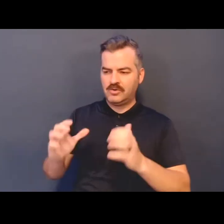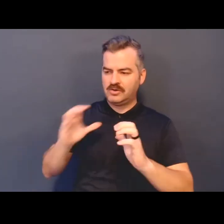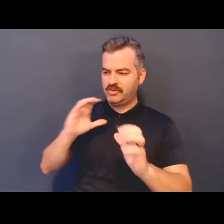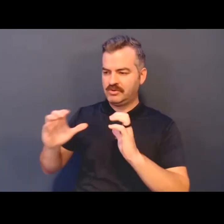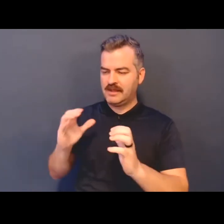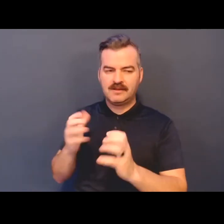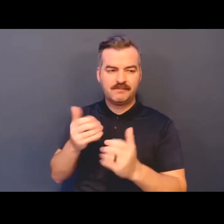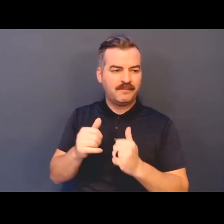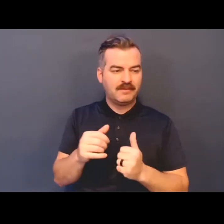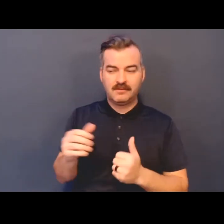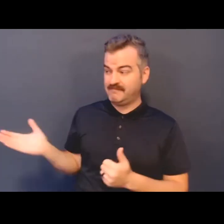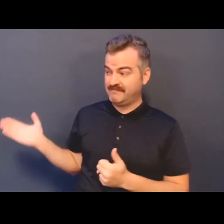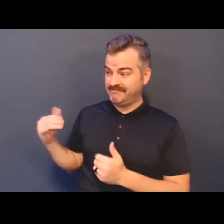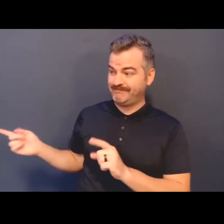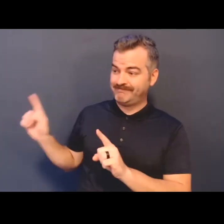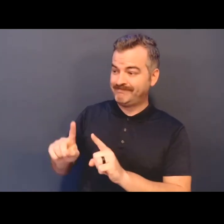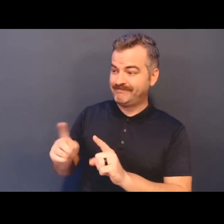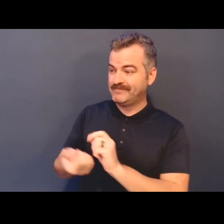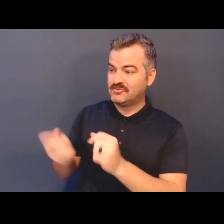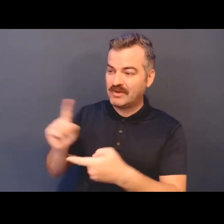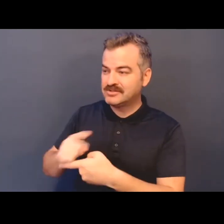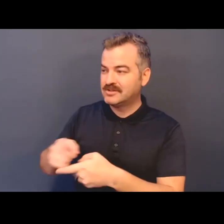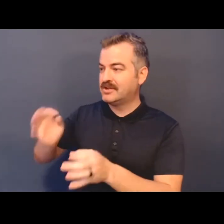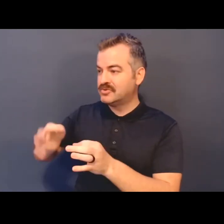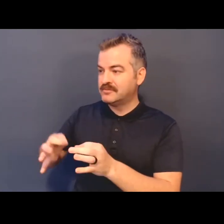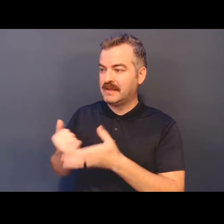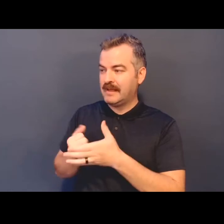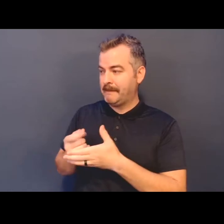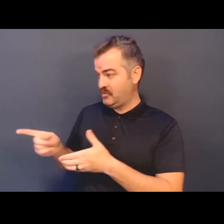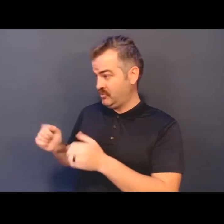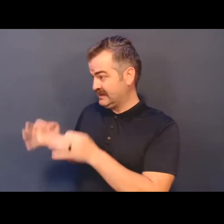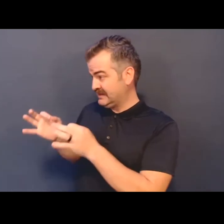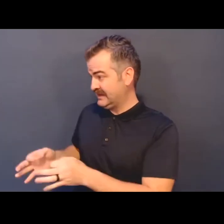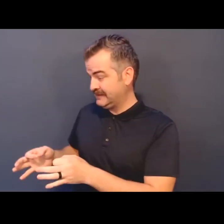translator parent or surrogate decision maker. 15:11:47 I've argued elsewhere that those